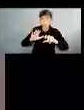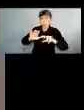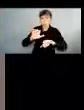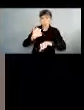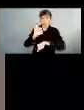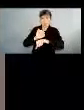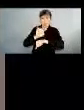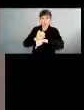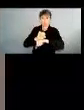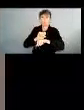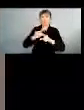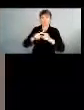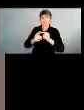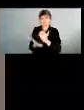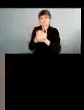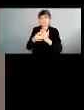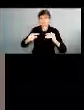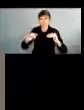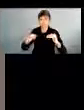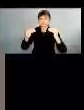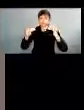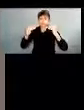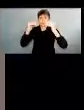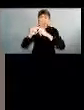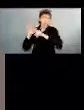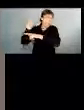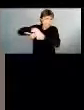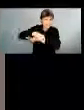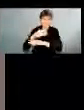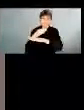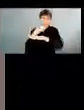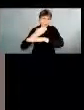challenges and barriers. It’s tempting to only paint a rosy picture